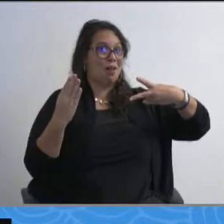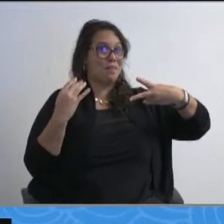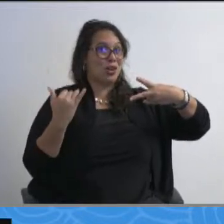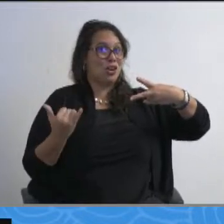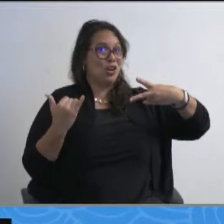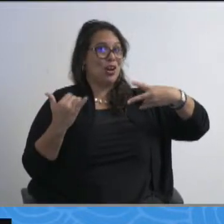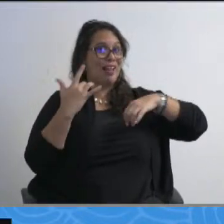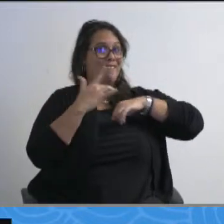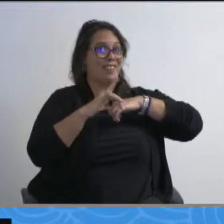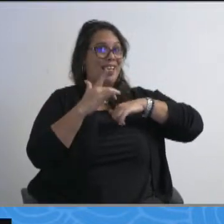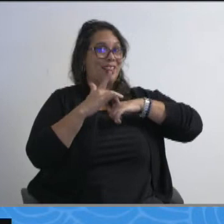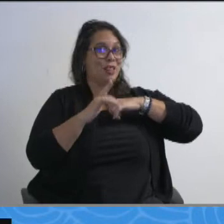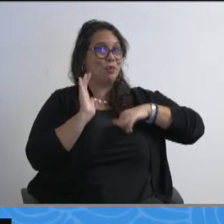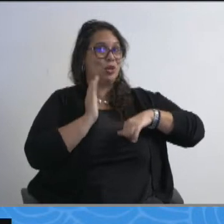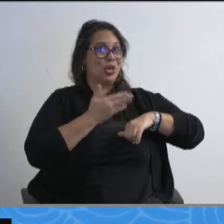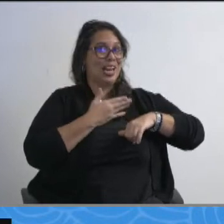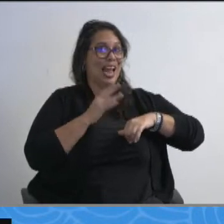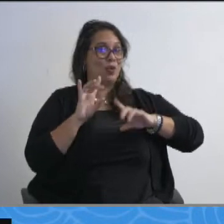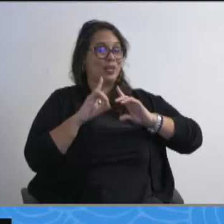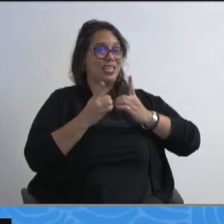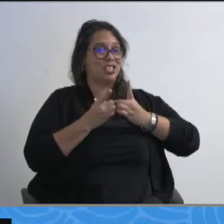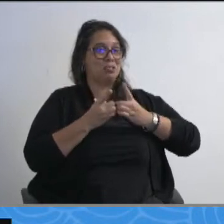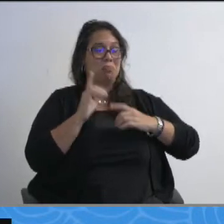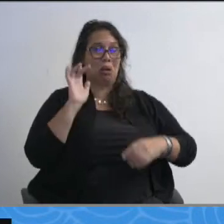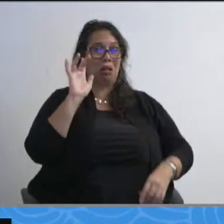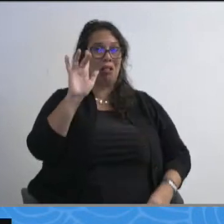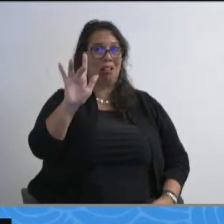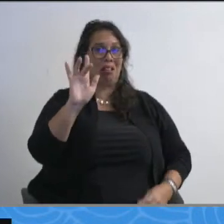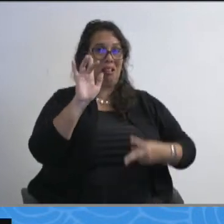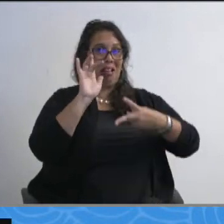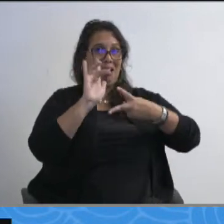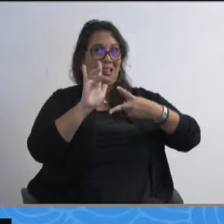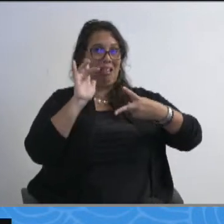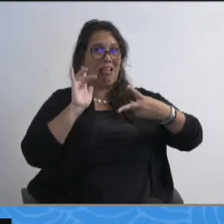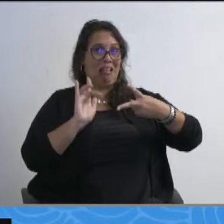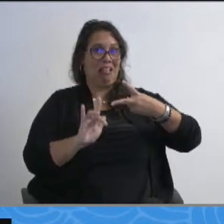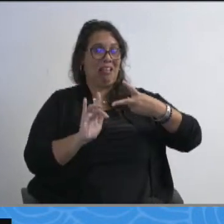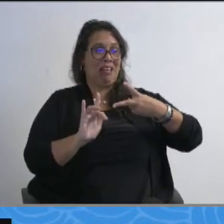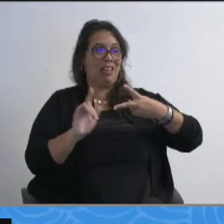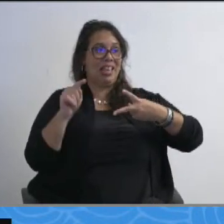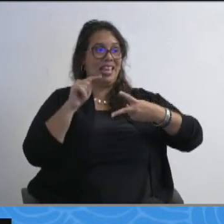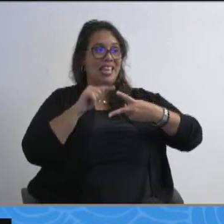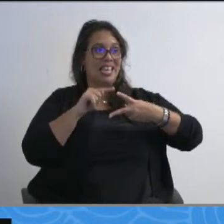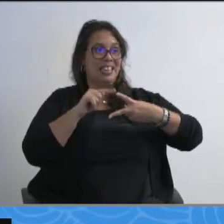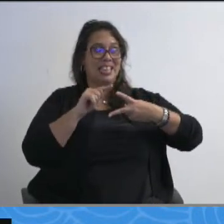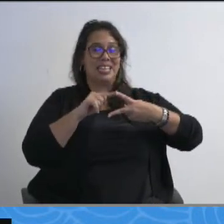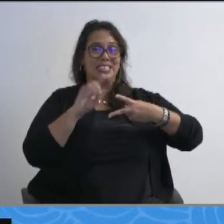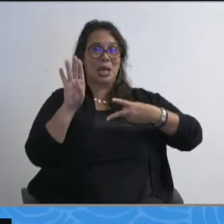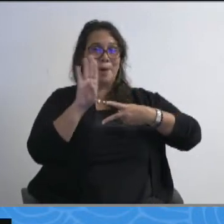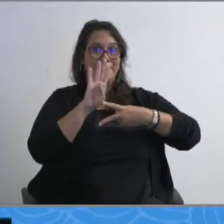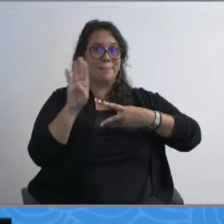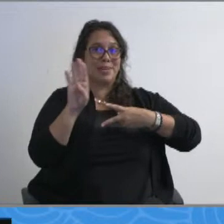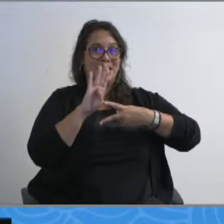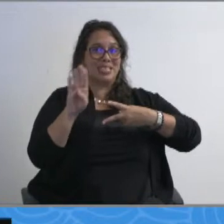So, you can go ahead and you can click on both of these. The most recent is our business partnership specialist.